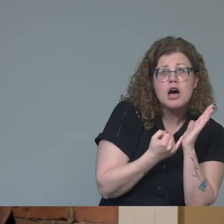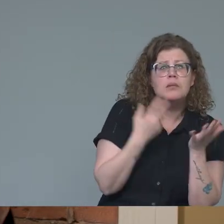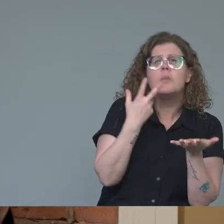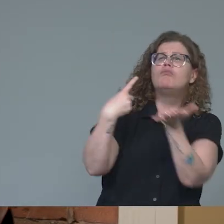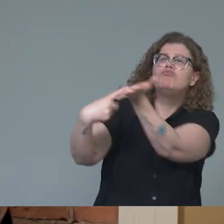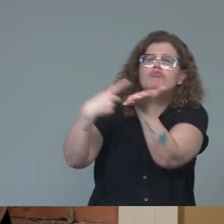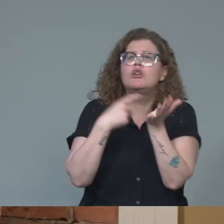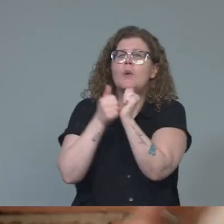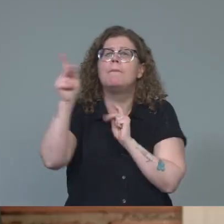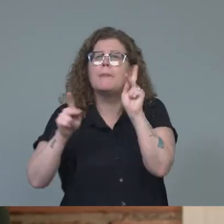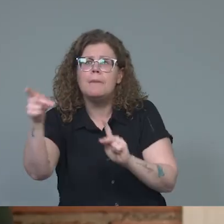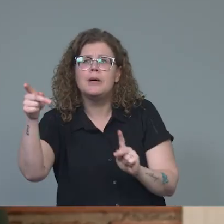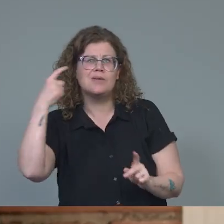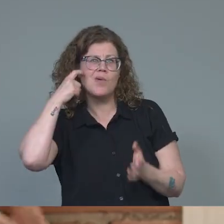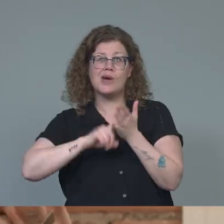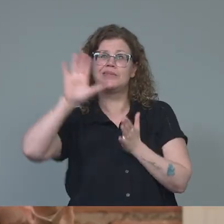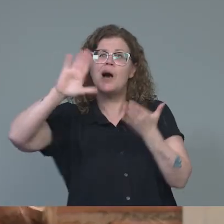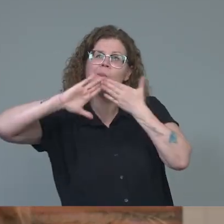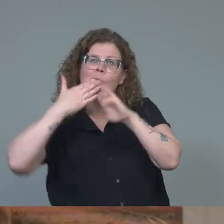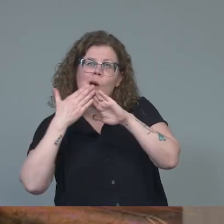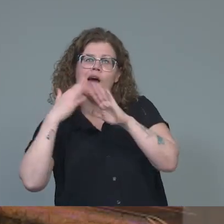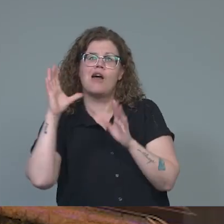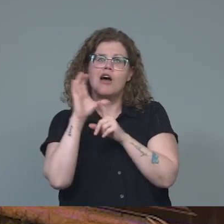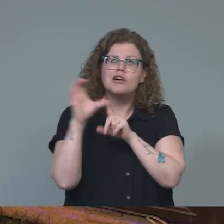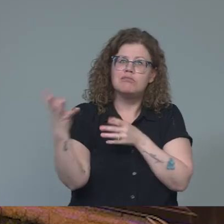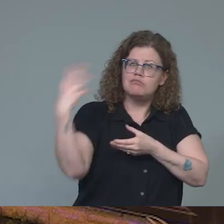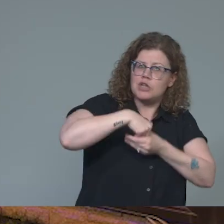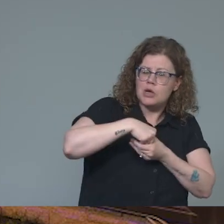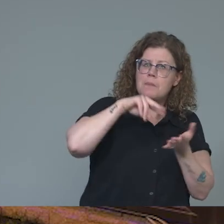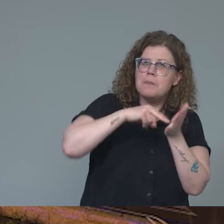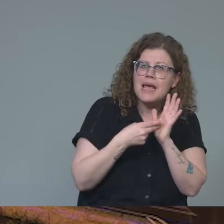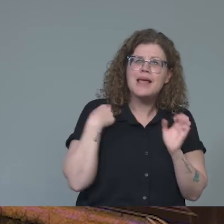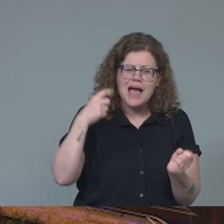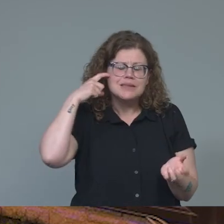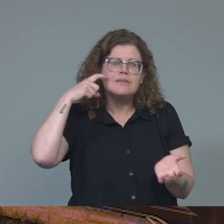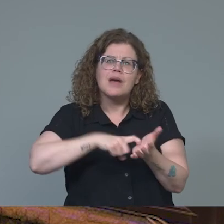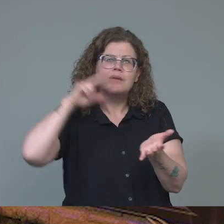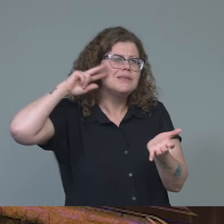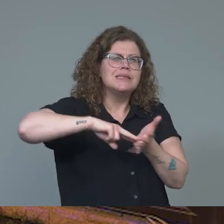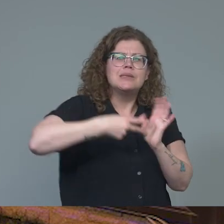the overall design and it became this really beautiful steel cutout that was overlaid over